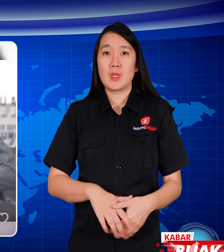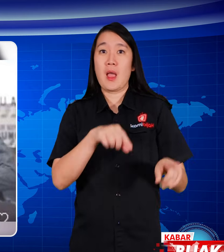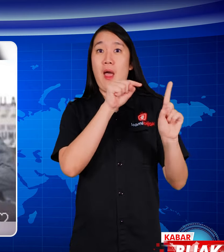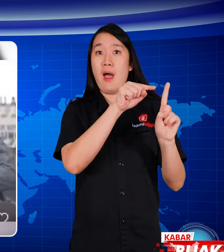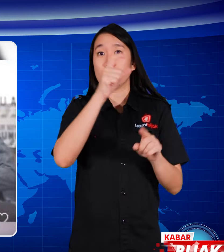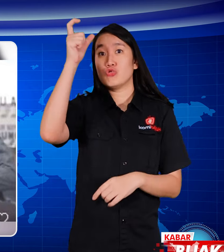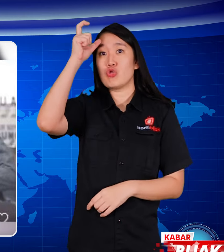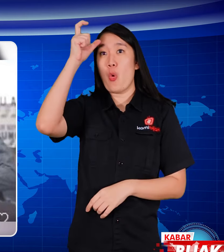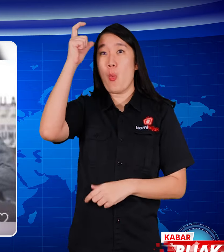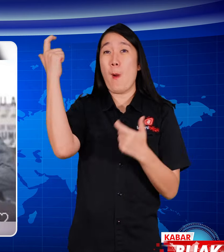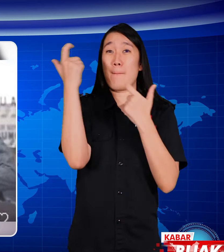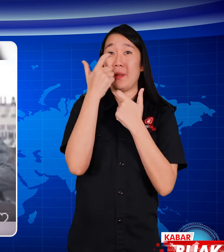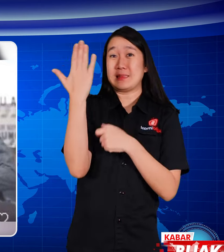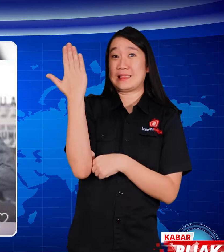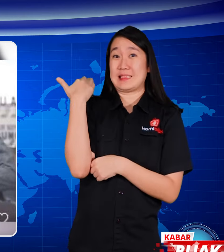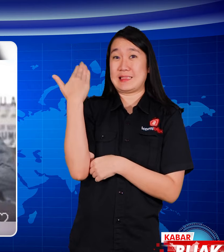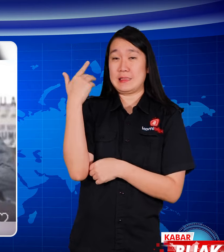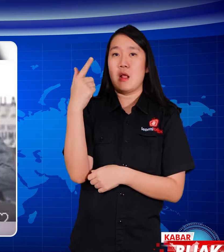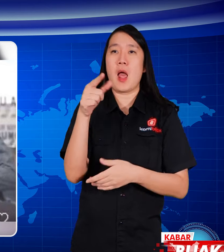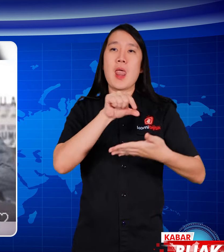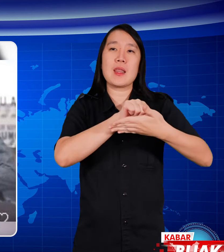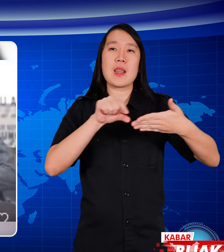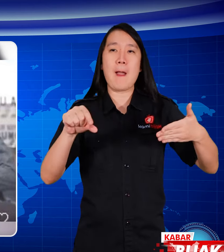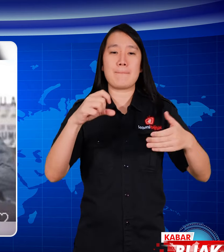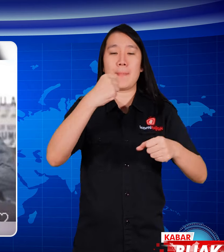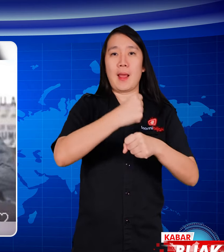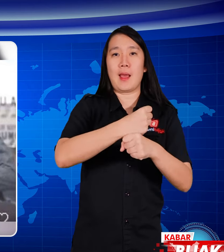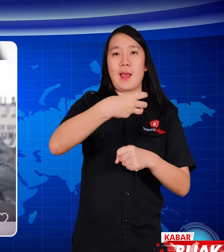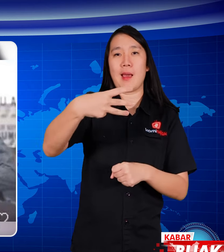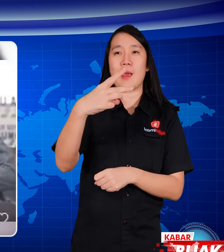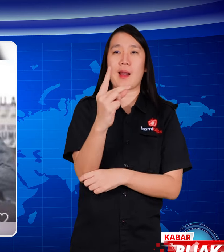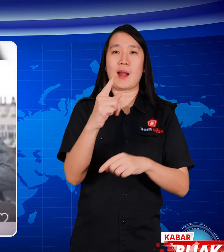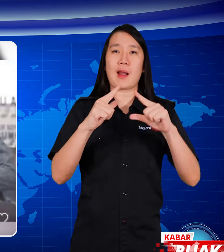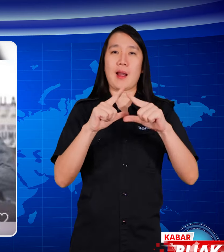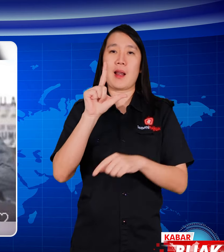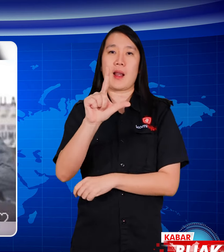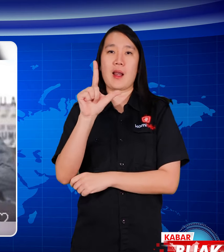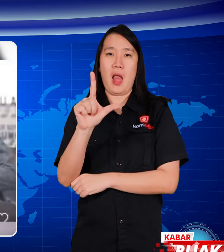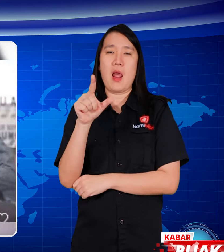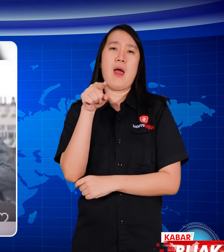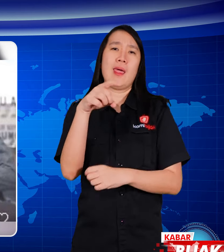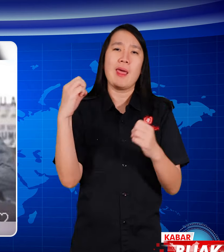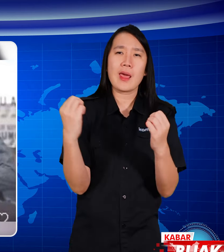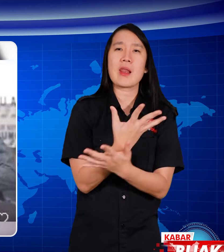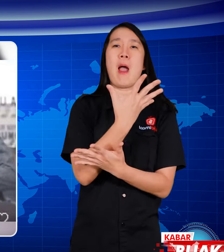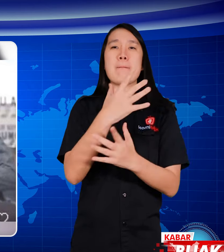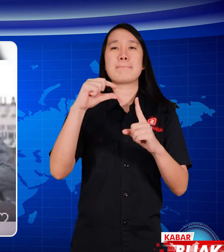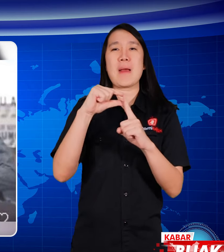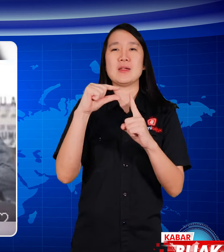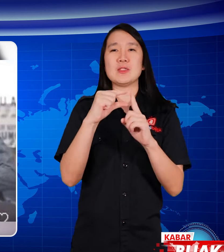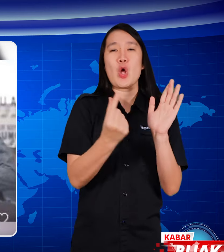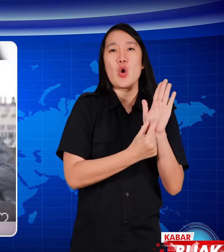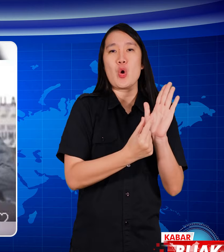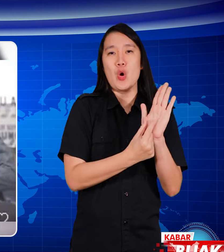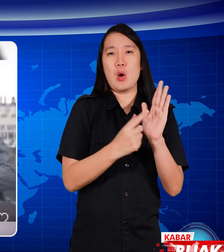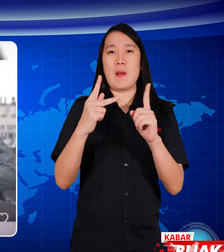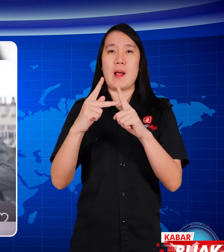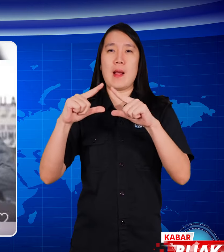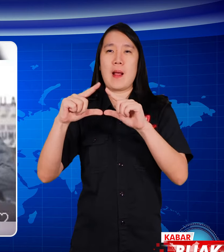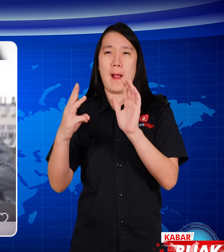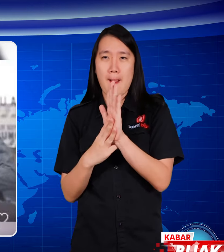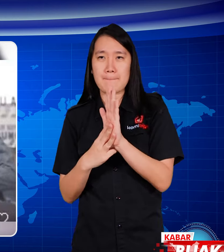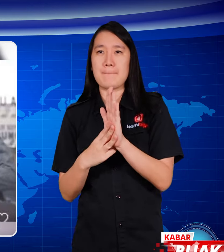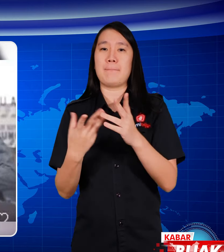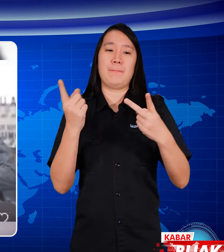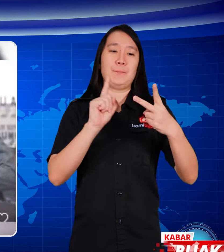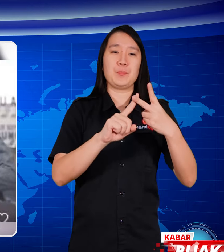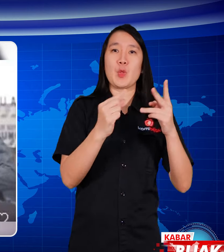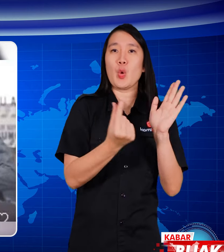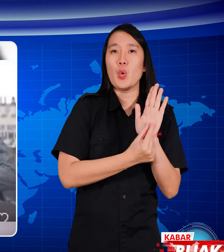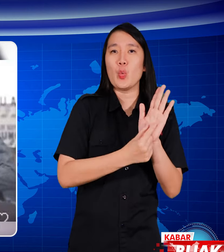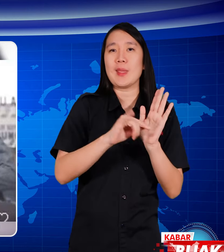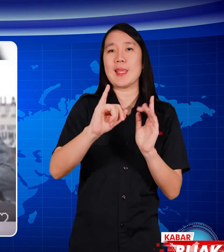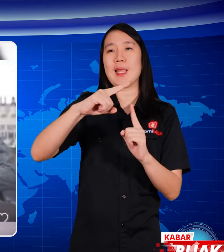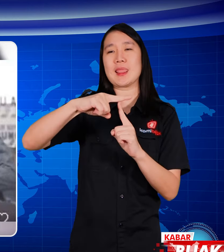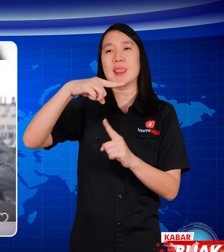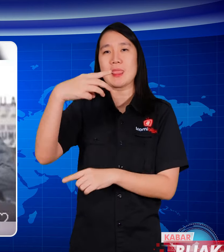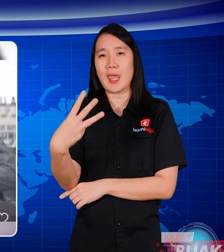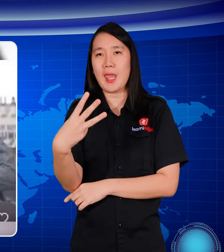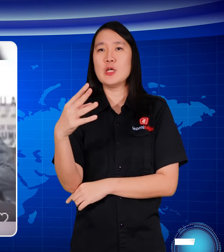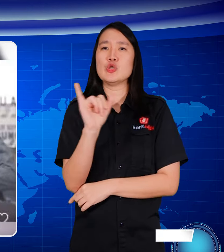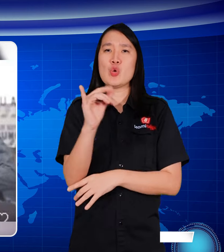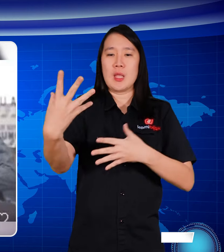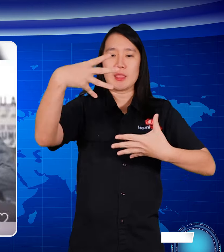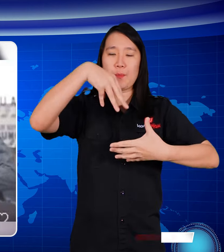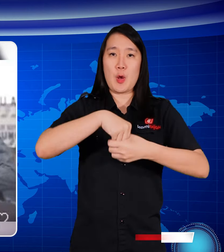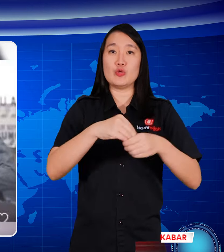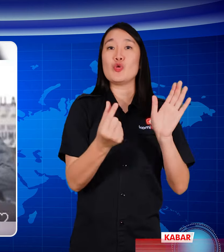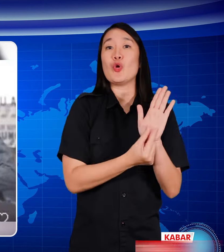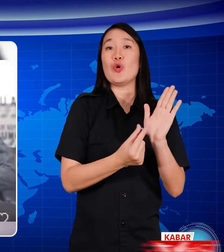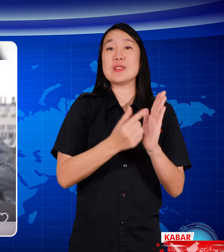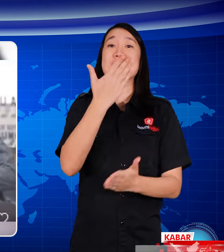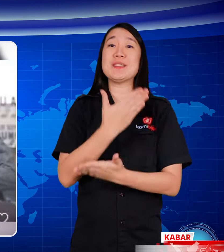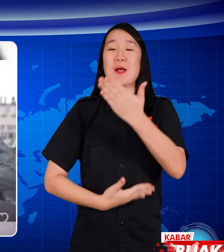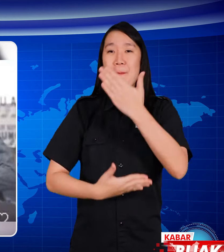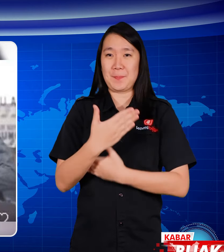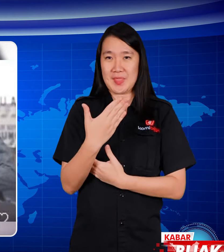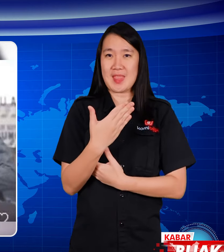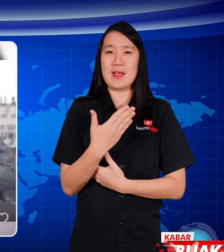Comedian guy, Gerall, was charged under the Human Rights Law, ITE Law, and also includes the Disability Law.